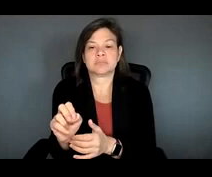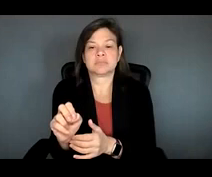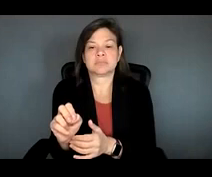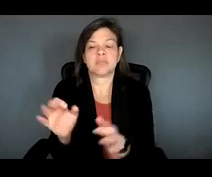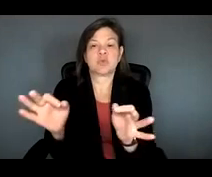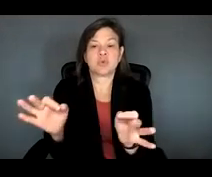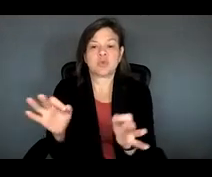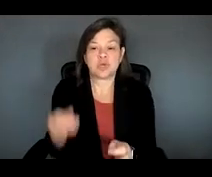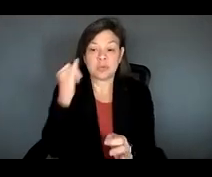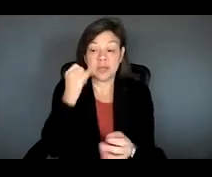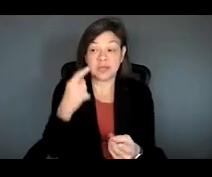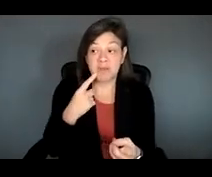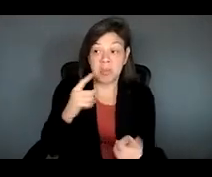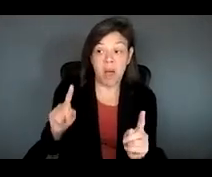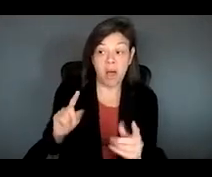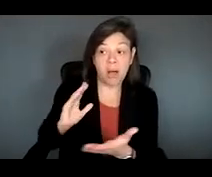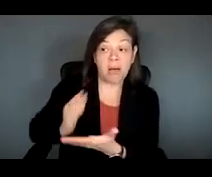makes it all the way through to the LEAD process.